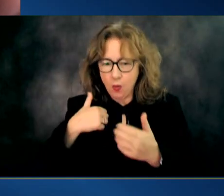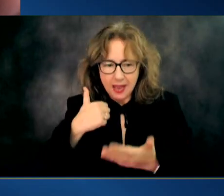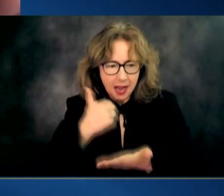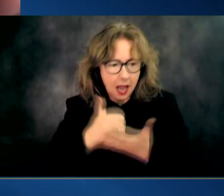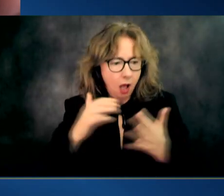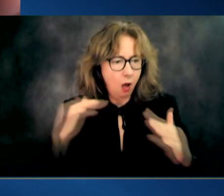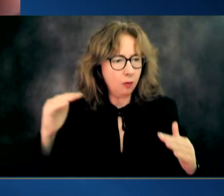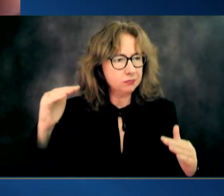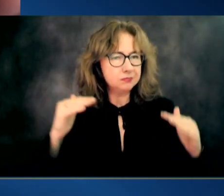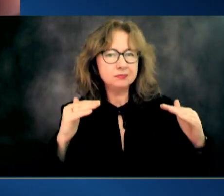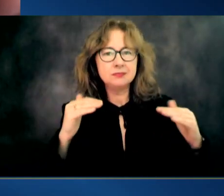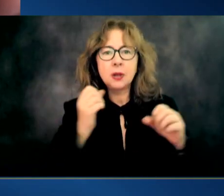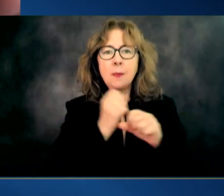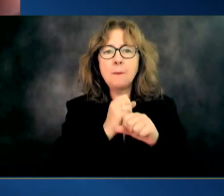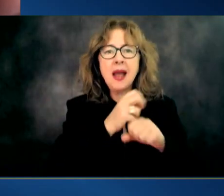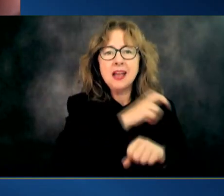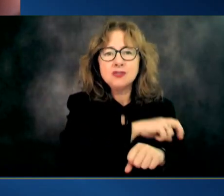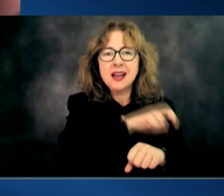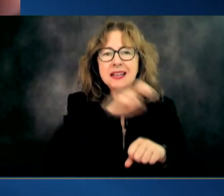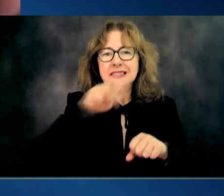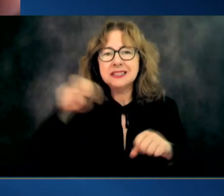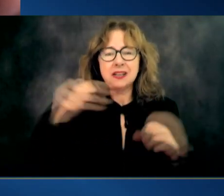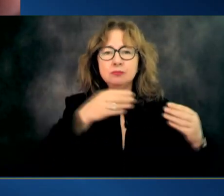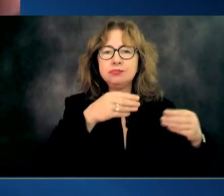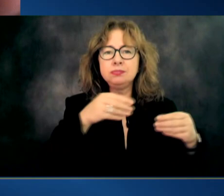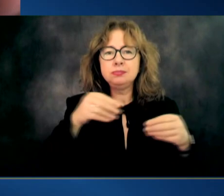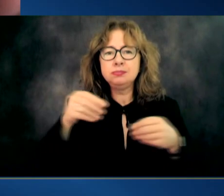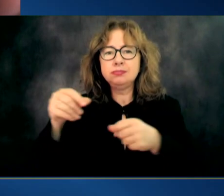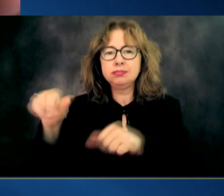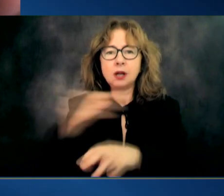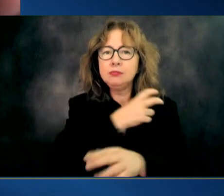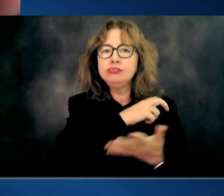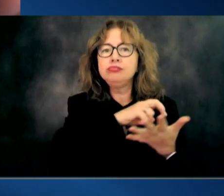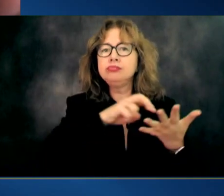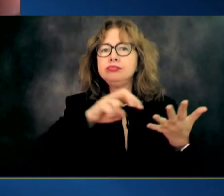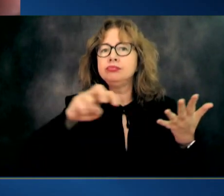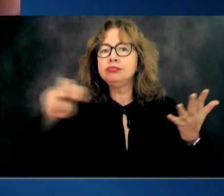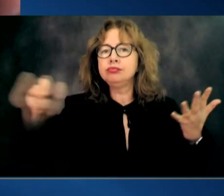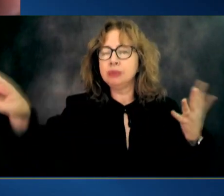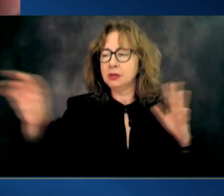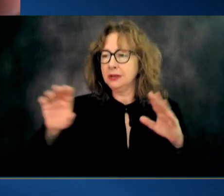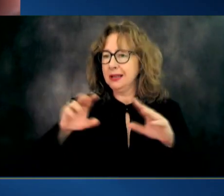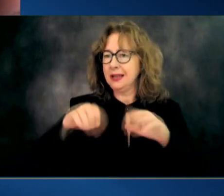seamless as possible to make sure that folks have access to high quality care.